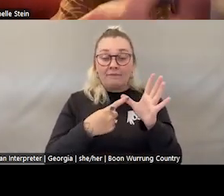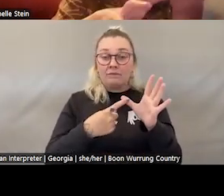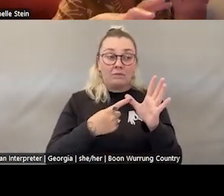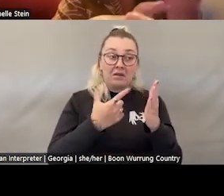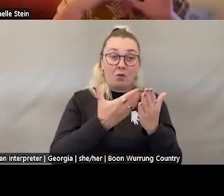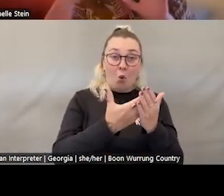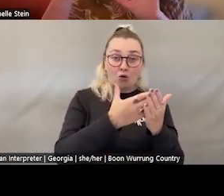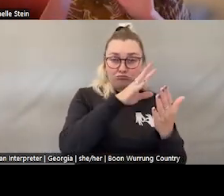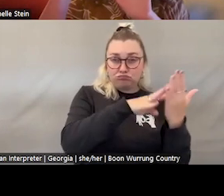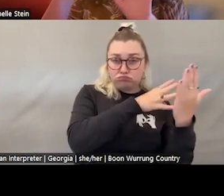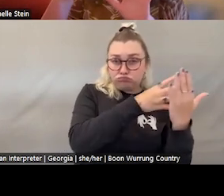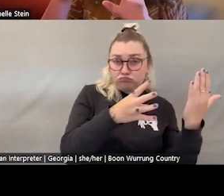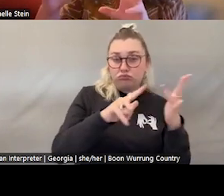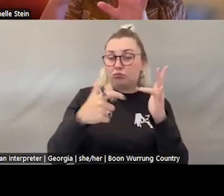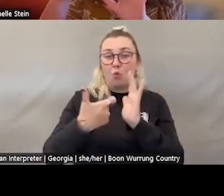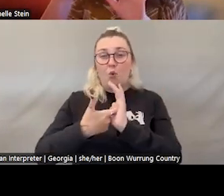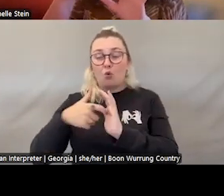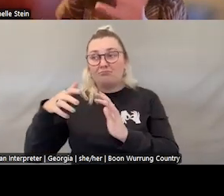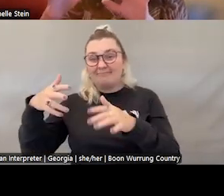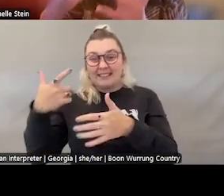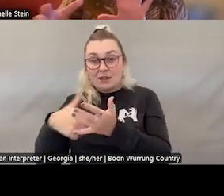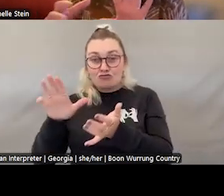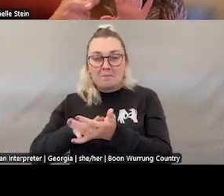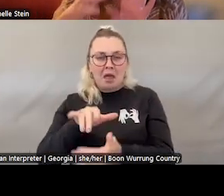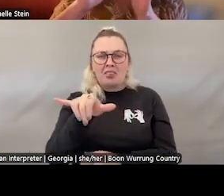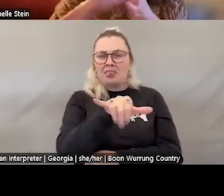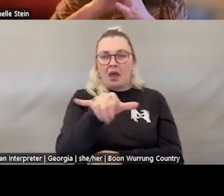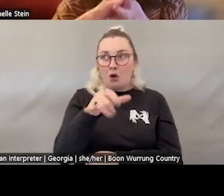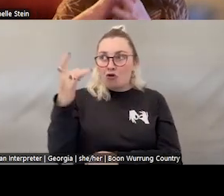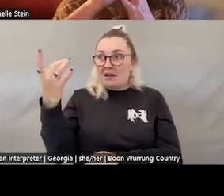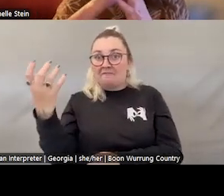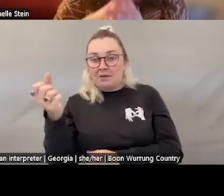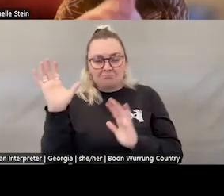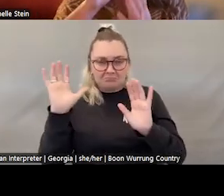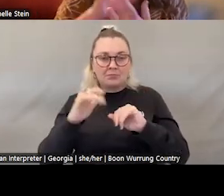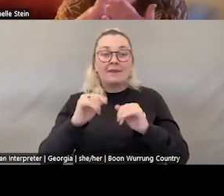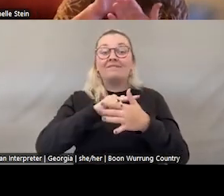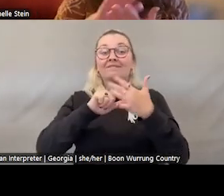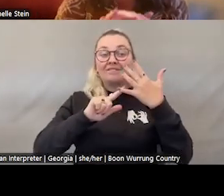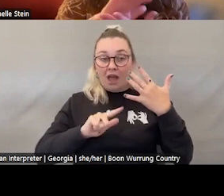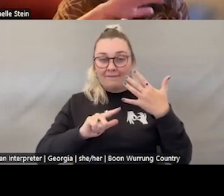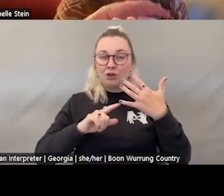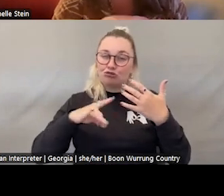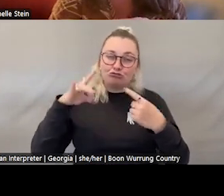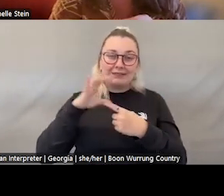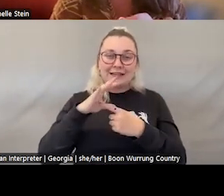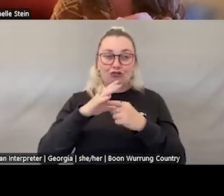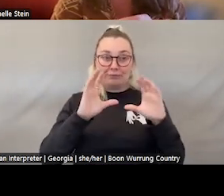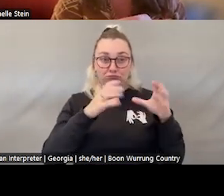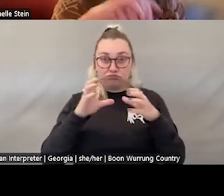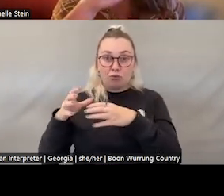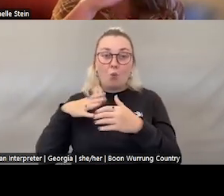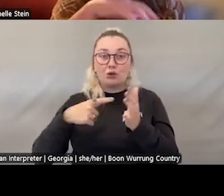TRACK spreadsheet or on a CRM, these are the five critical patterns you want to identify.